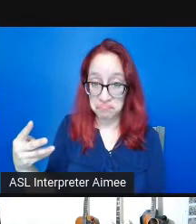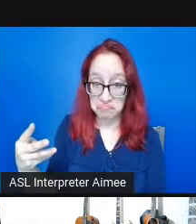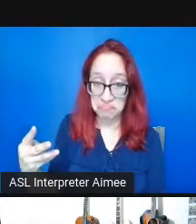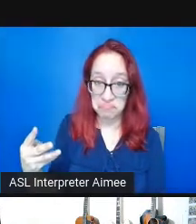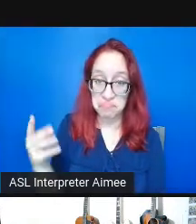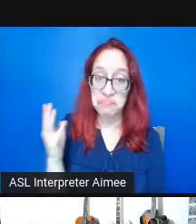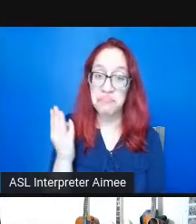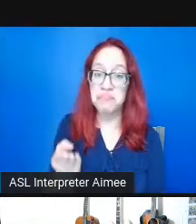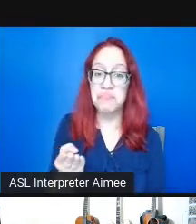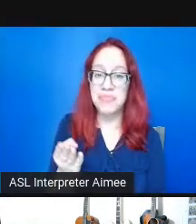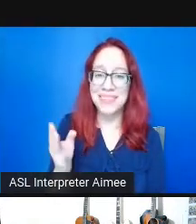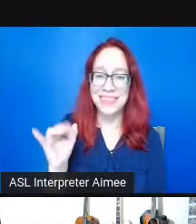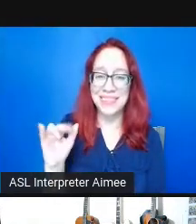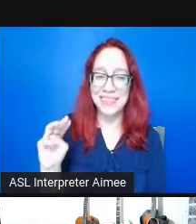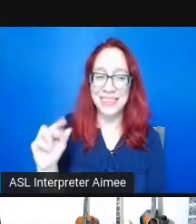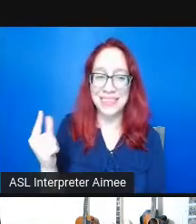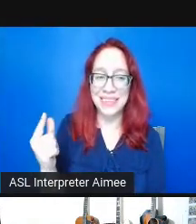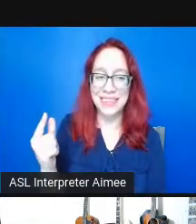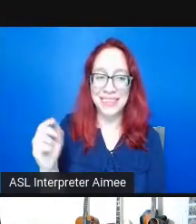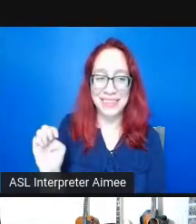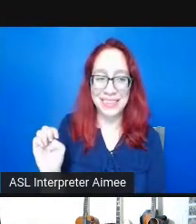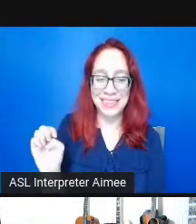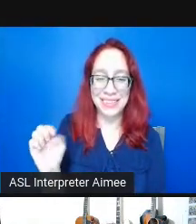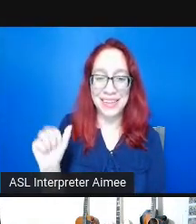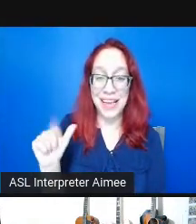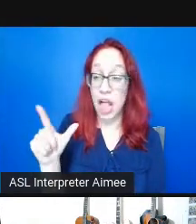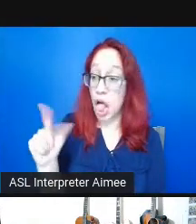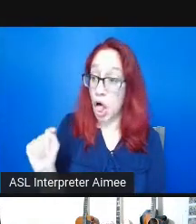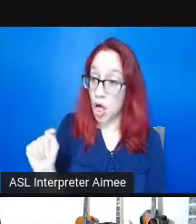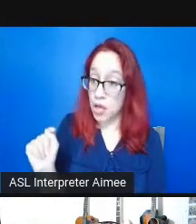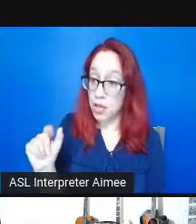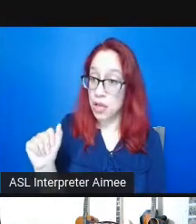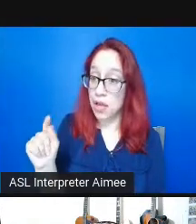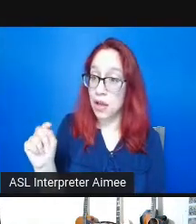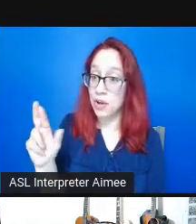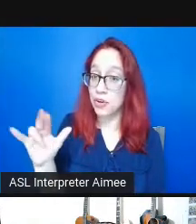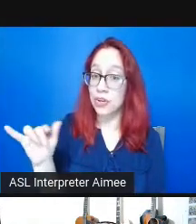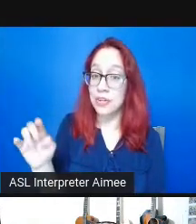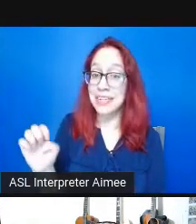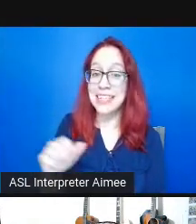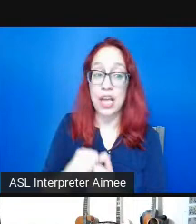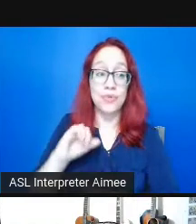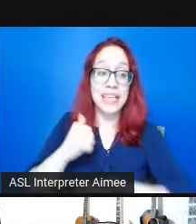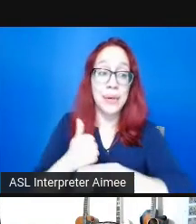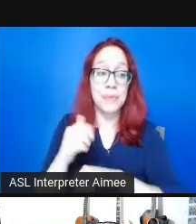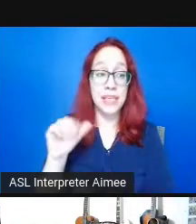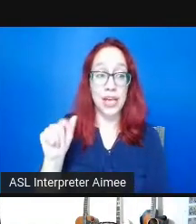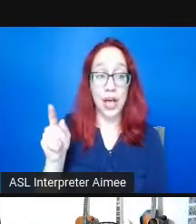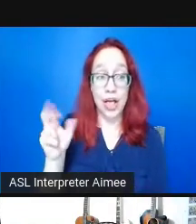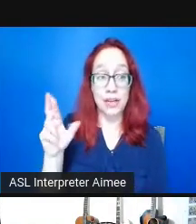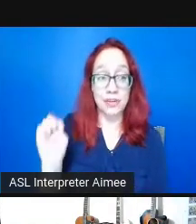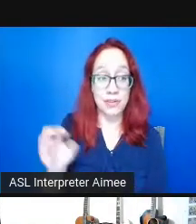the image itself, the alt attribute, which is how you set the alternate text, is actually set to a URL.